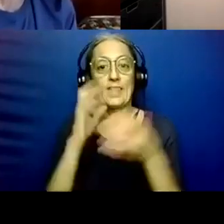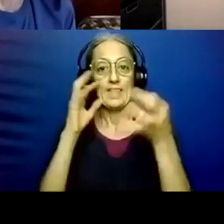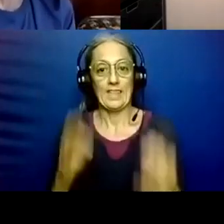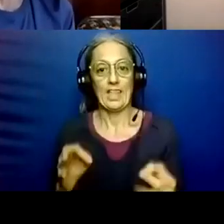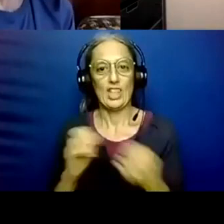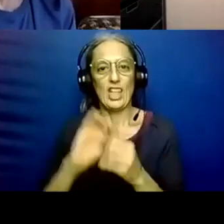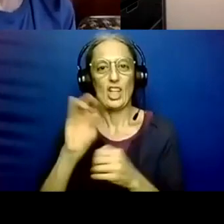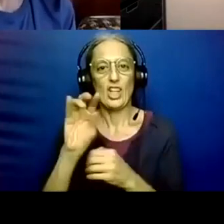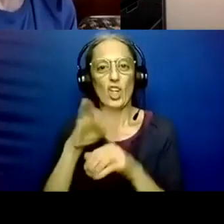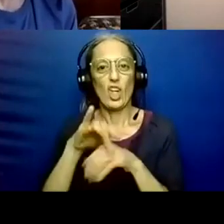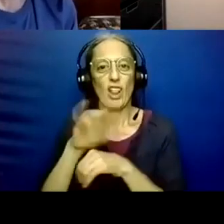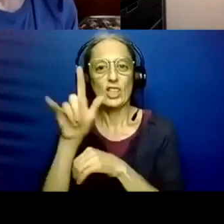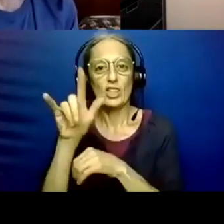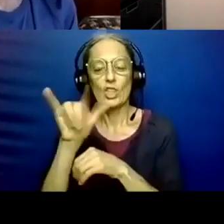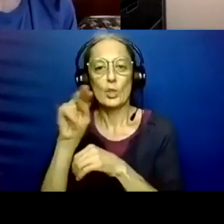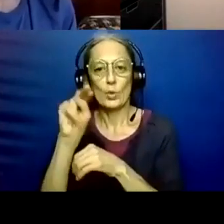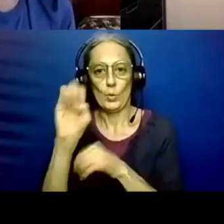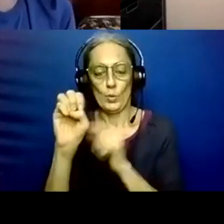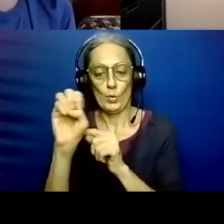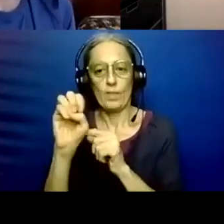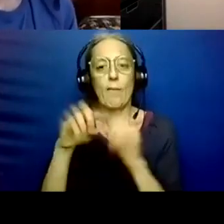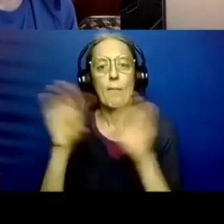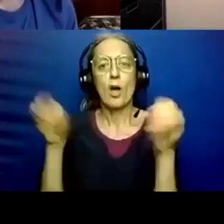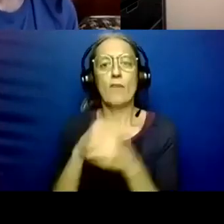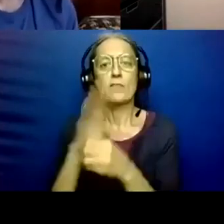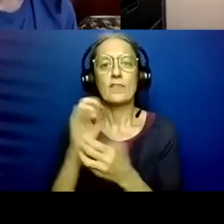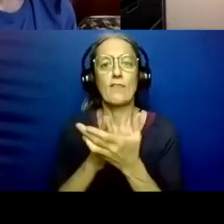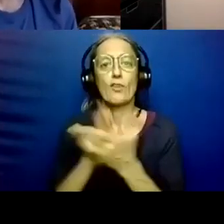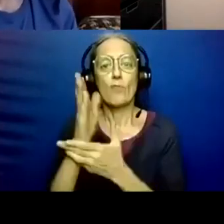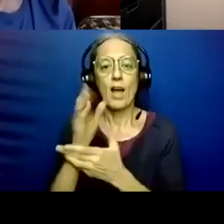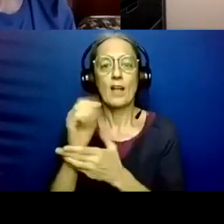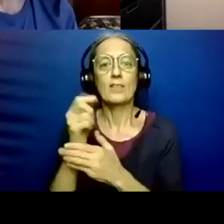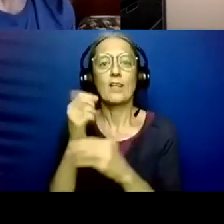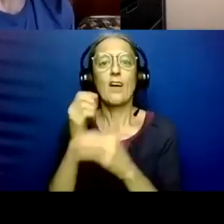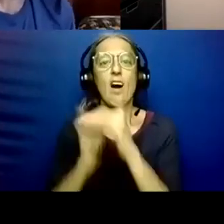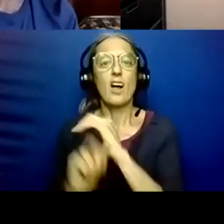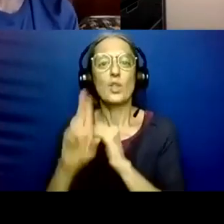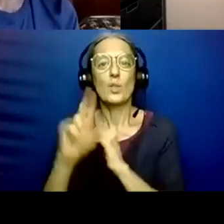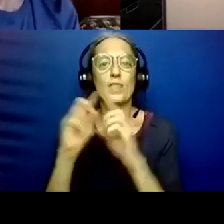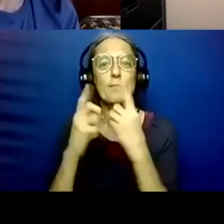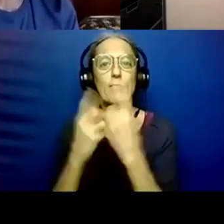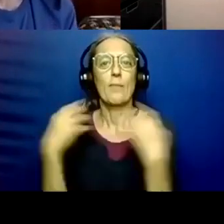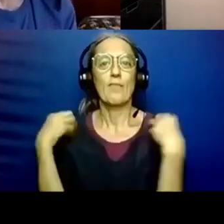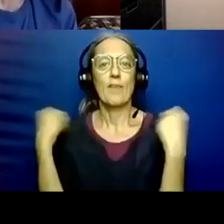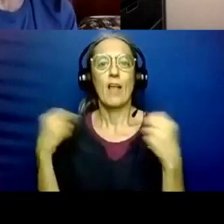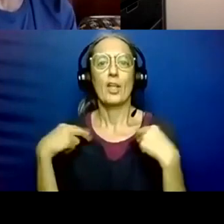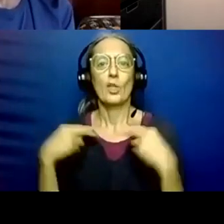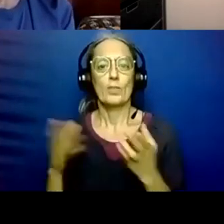from the Office for Civil Rights at the US Department of Health and Human Services, making clear that states and hospitals can